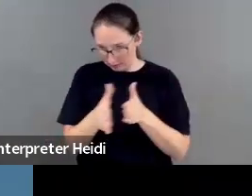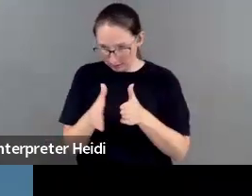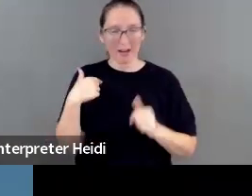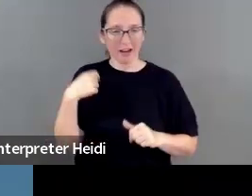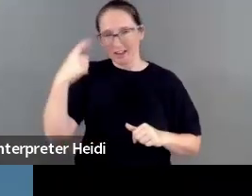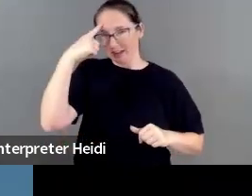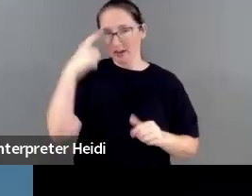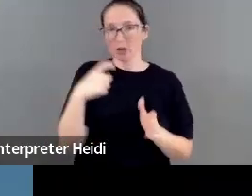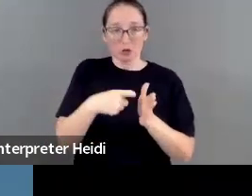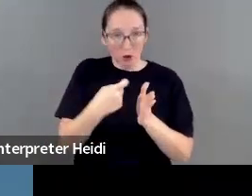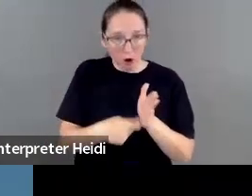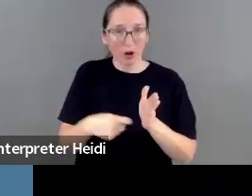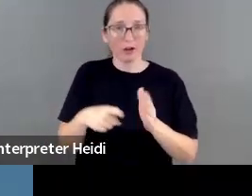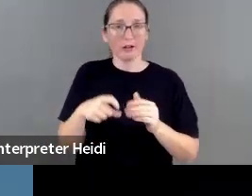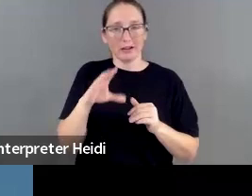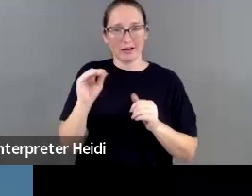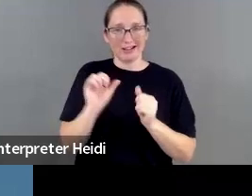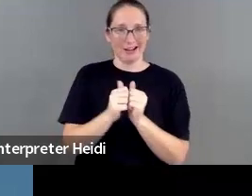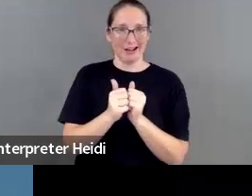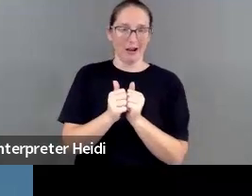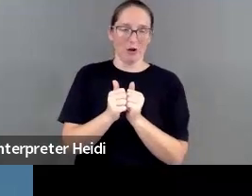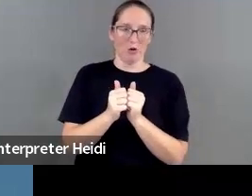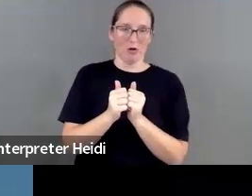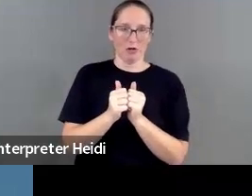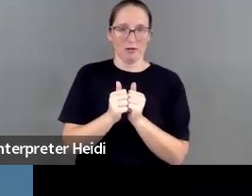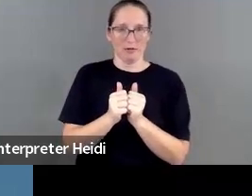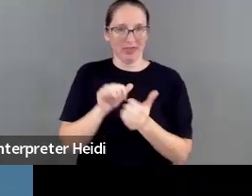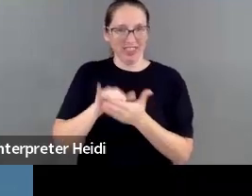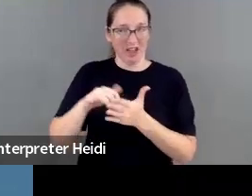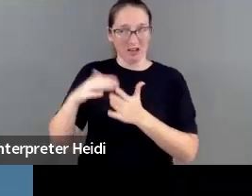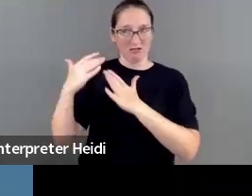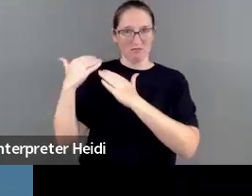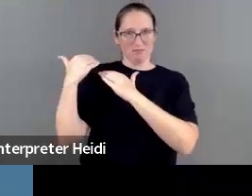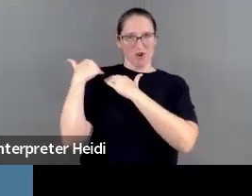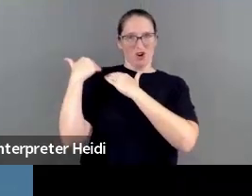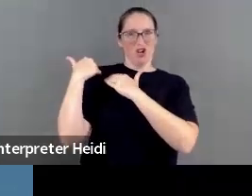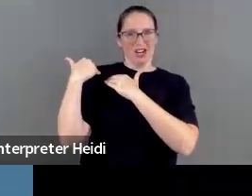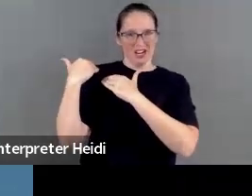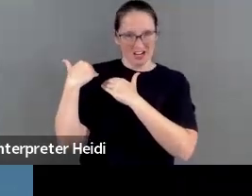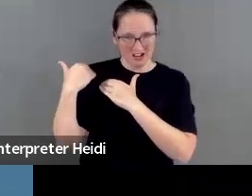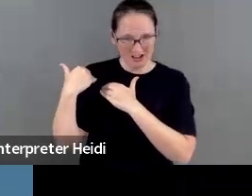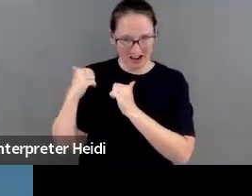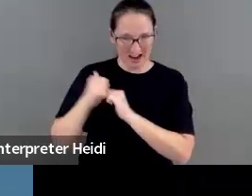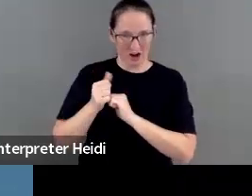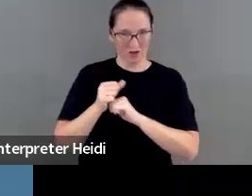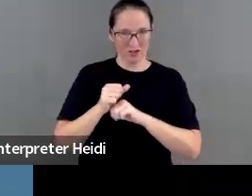the impact that it has on people's lives and we are more willing to put money in funding and